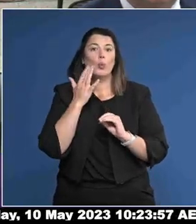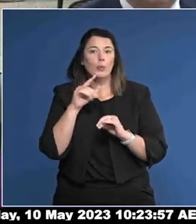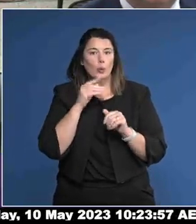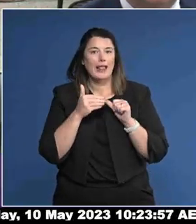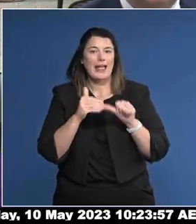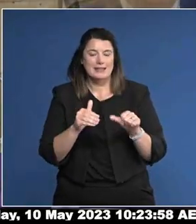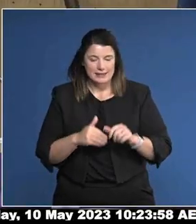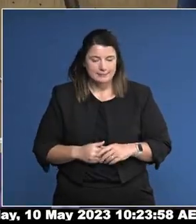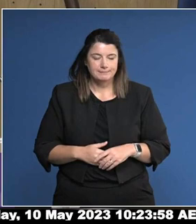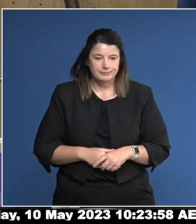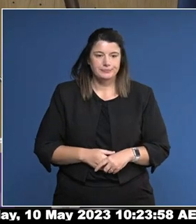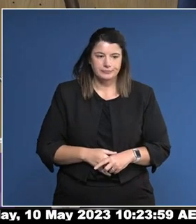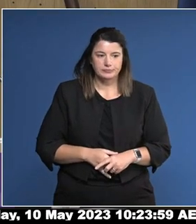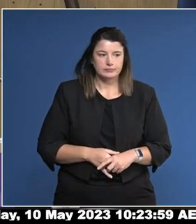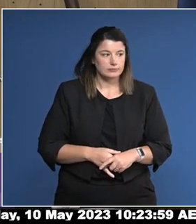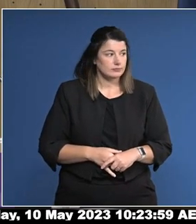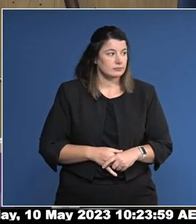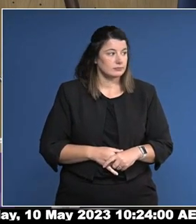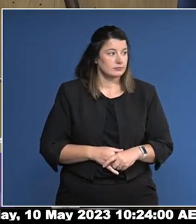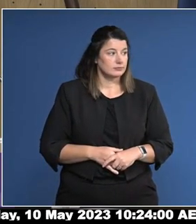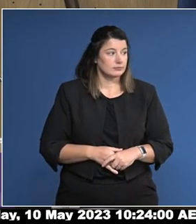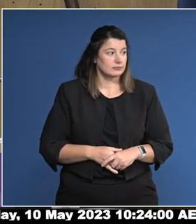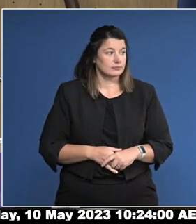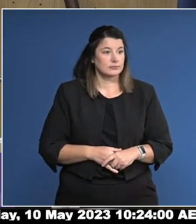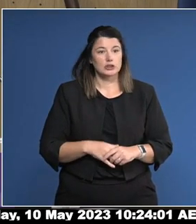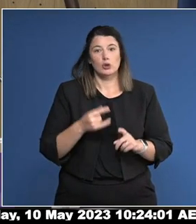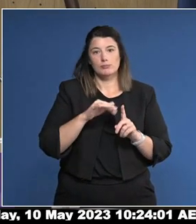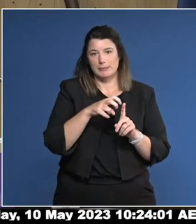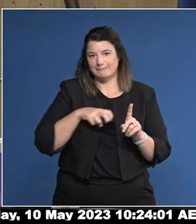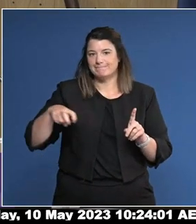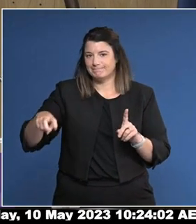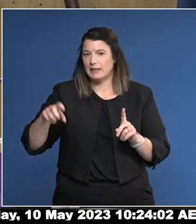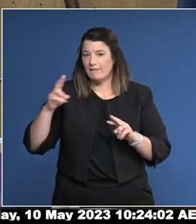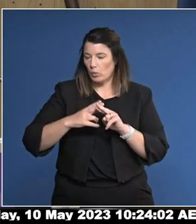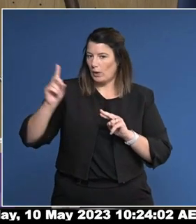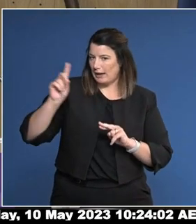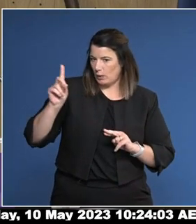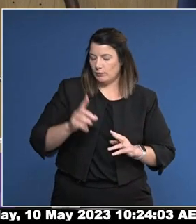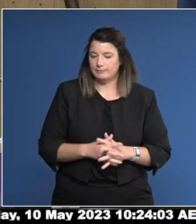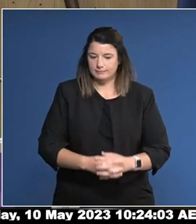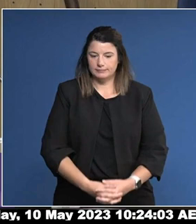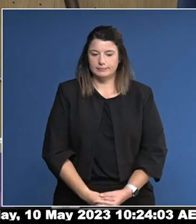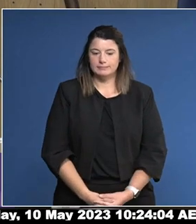Thank you. Might she stand down, at least, at this stage? COMMISSIONER McEWIN: Sorry?